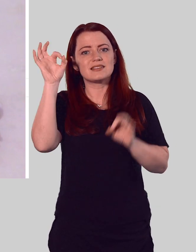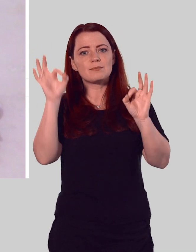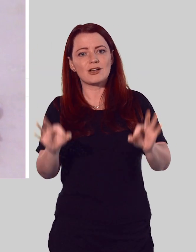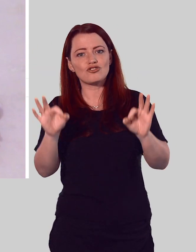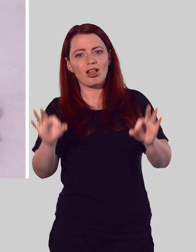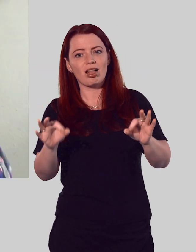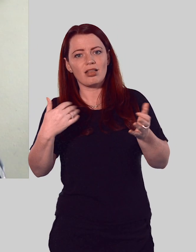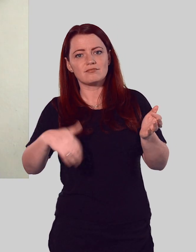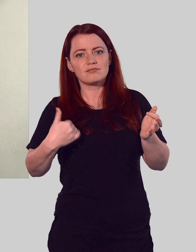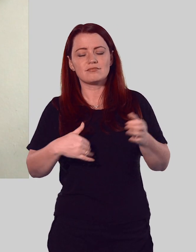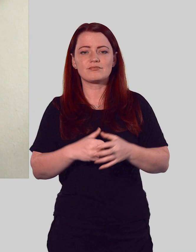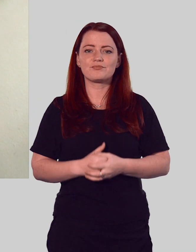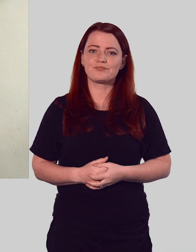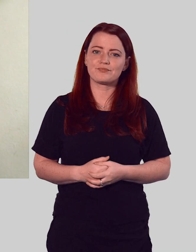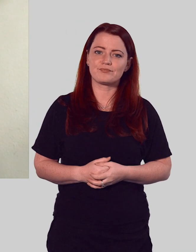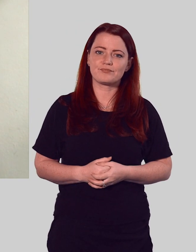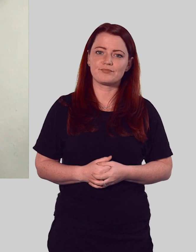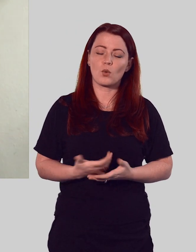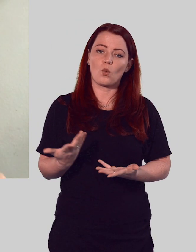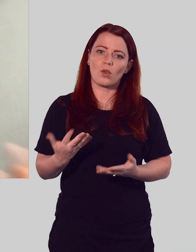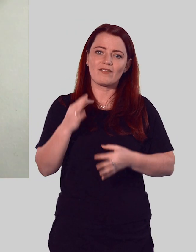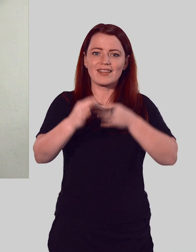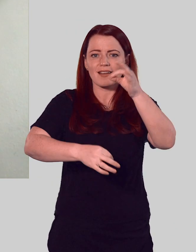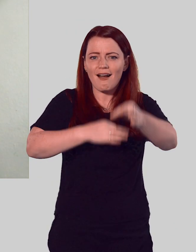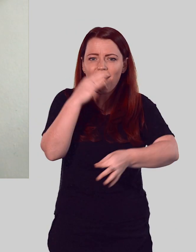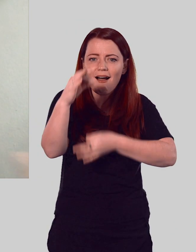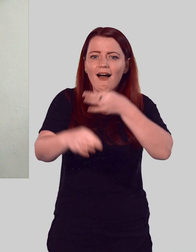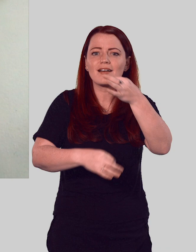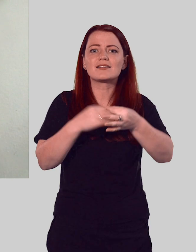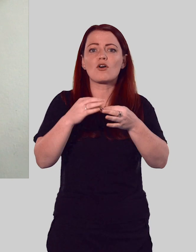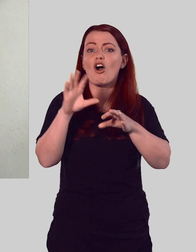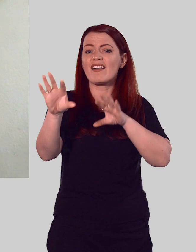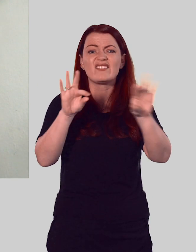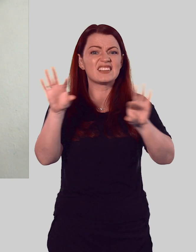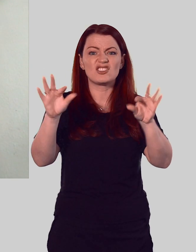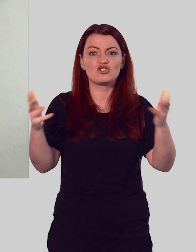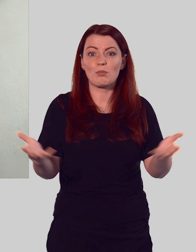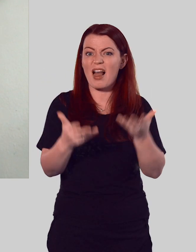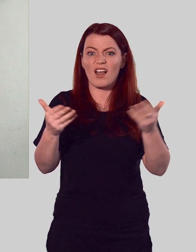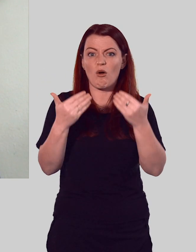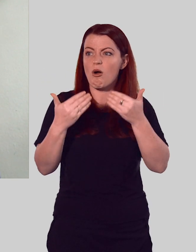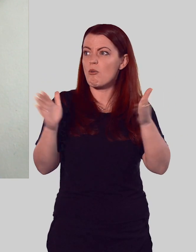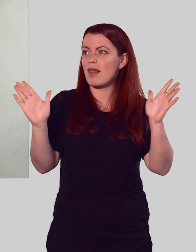All of these asks are invitations to play openly and however you choose,